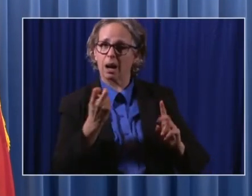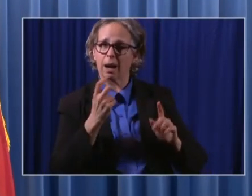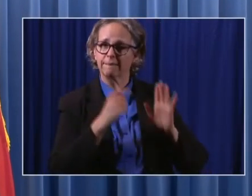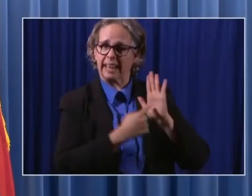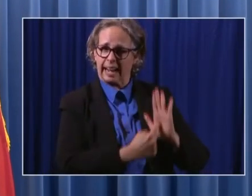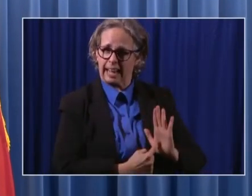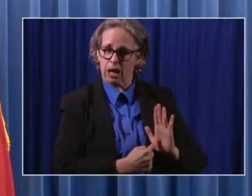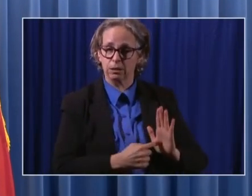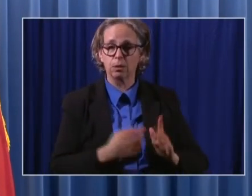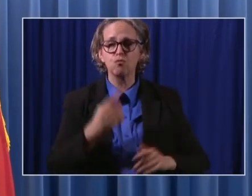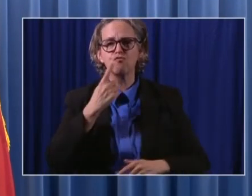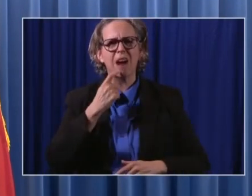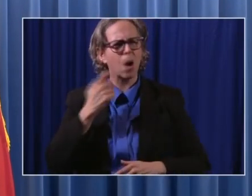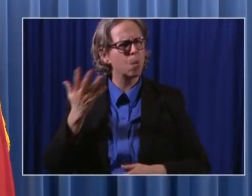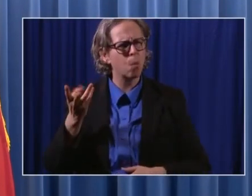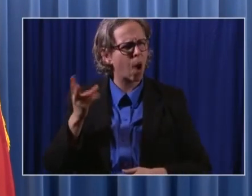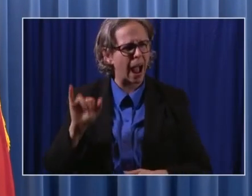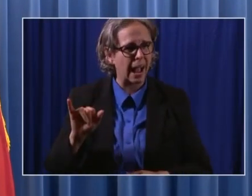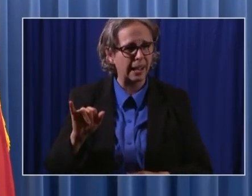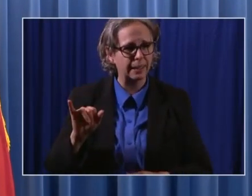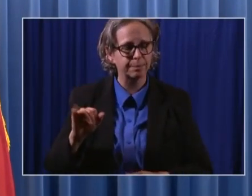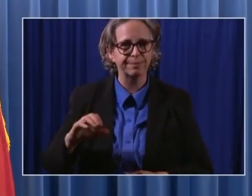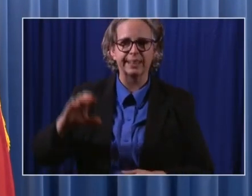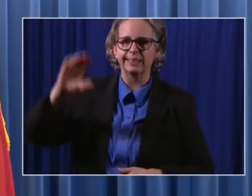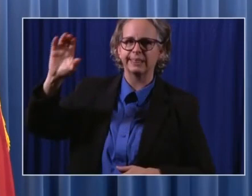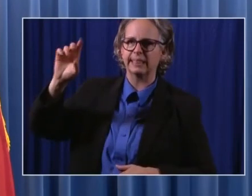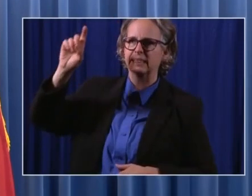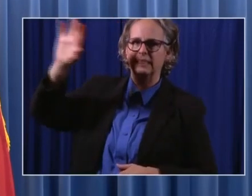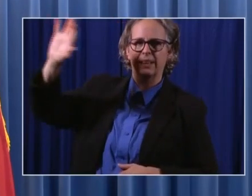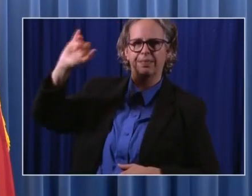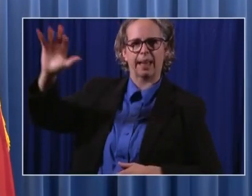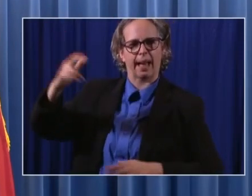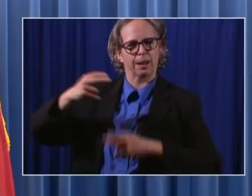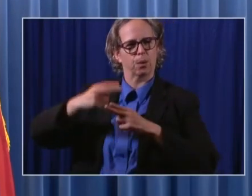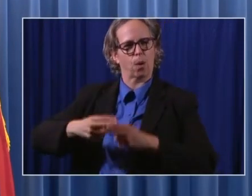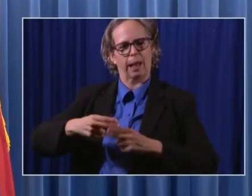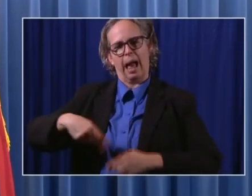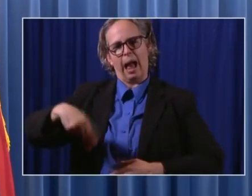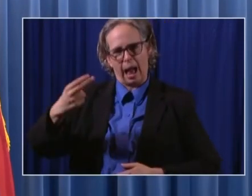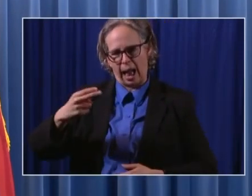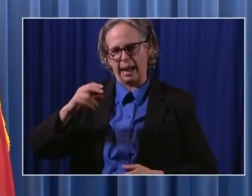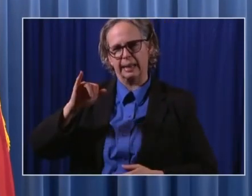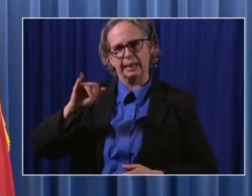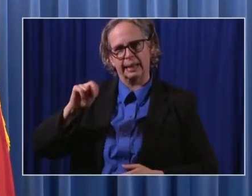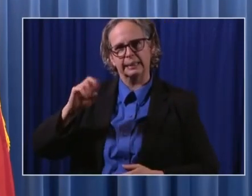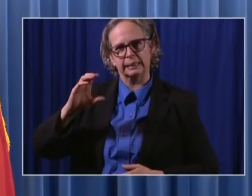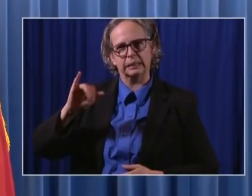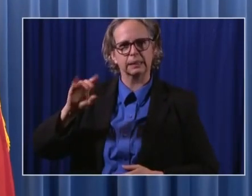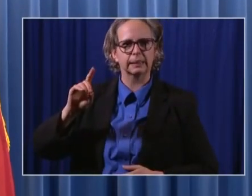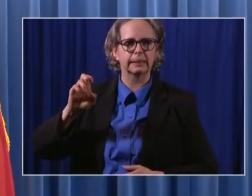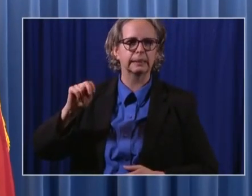DESPITE MEETING YOUR INDICATORS REMAIN READY COUNTIES DUE TO THE FACT THAT THEY EXCEED THE